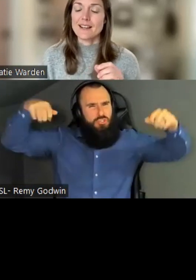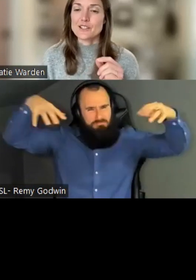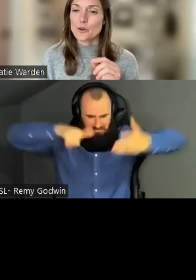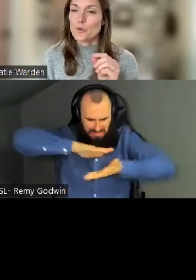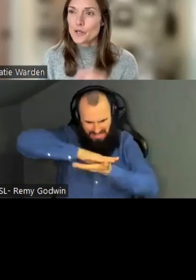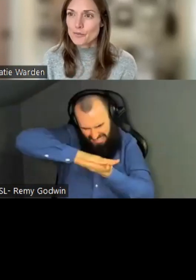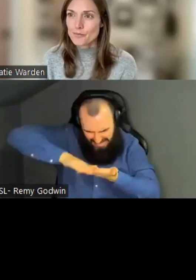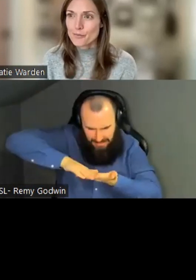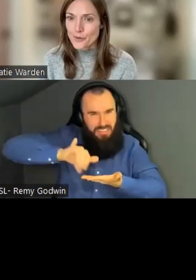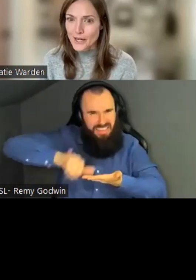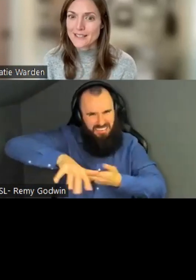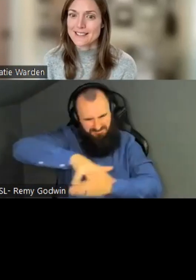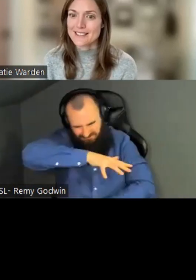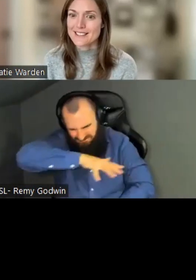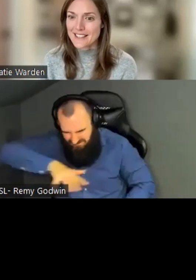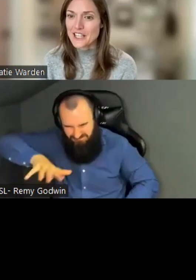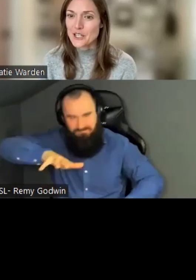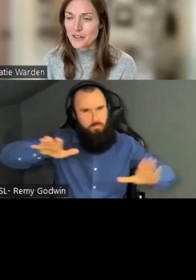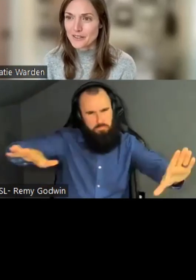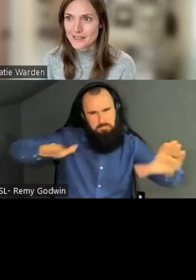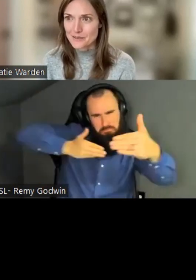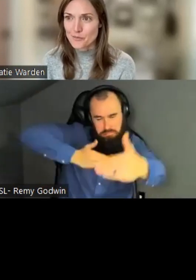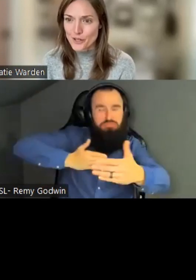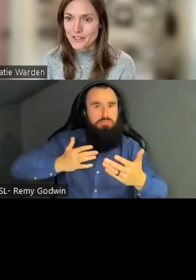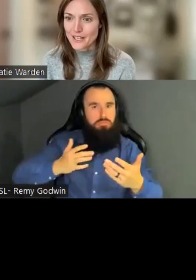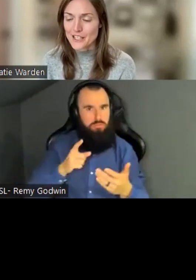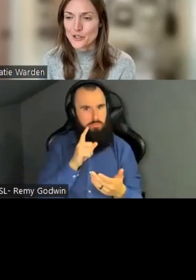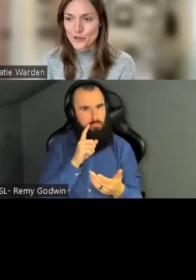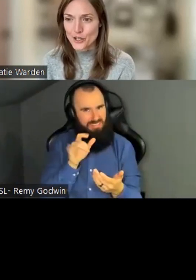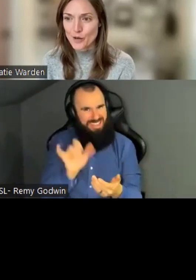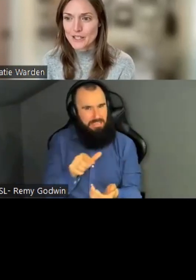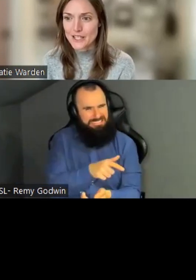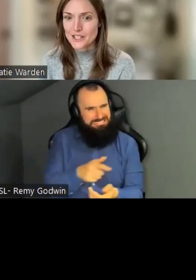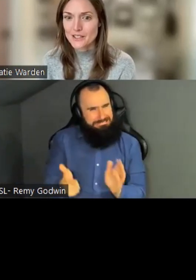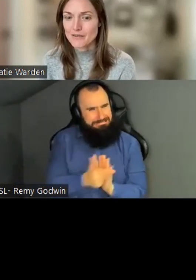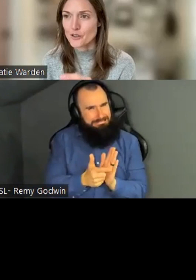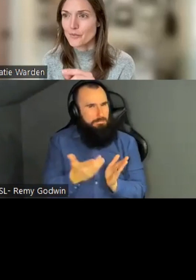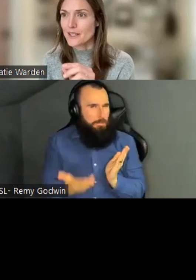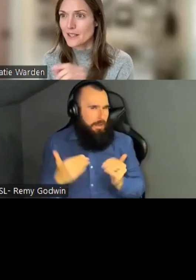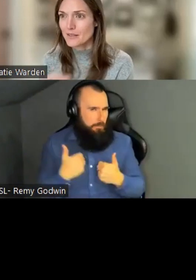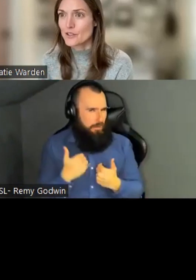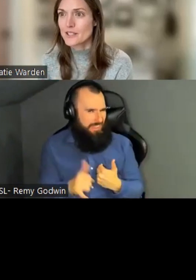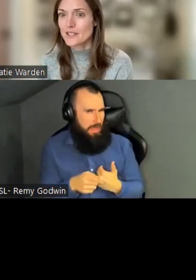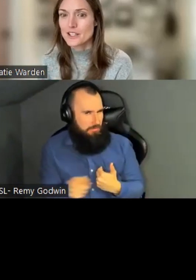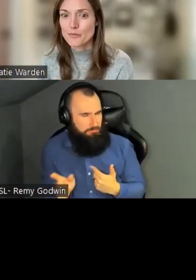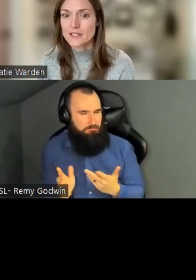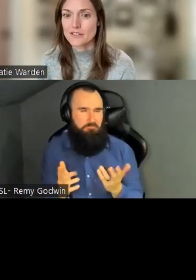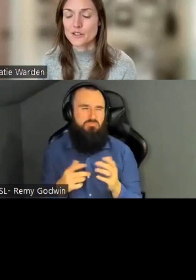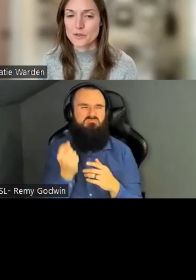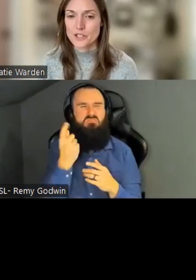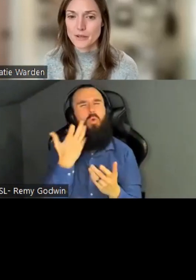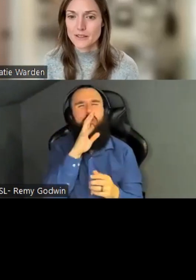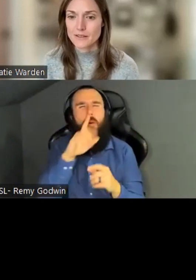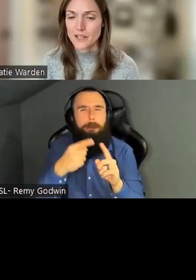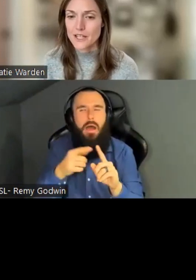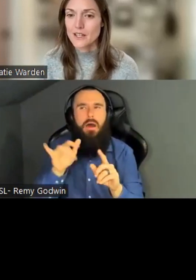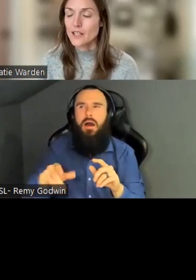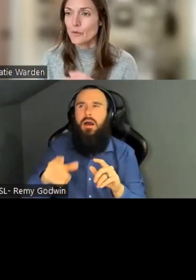And so I wanna practice thinking about these modification or accommodation from that diversity or misfits perspective, right?